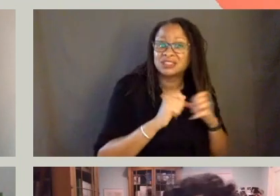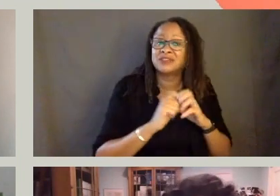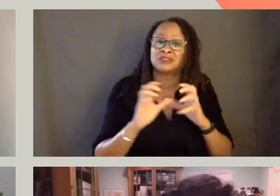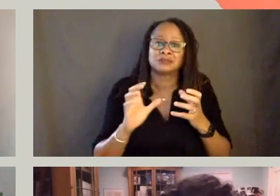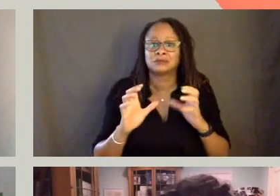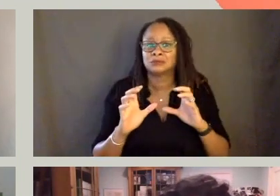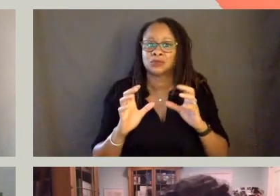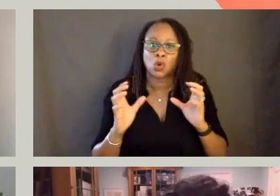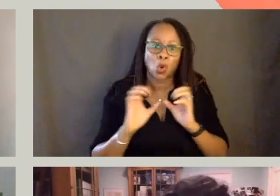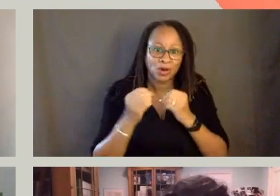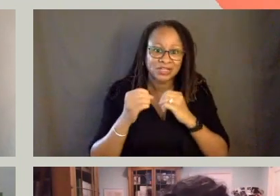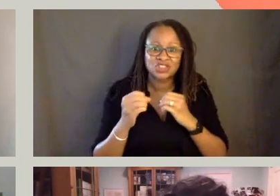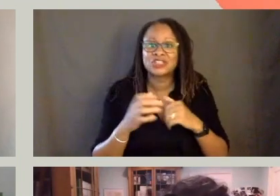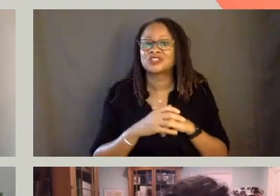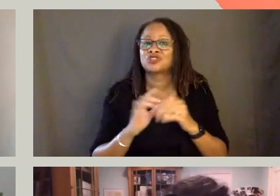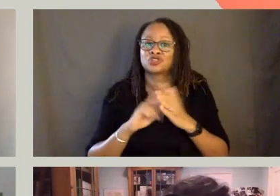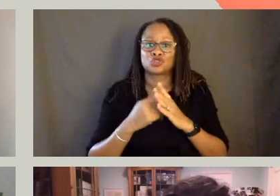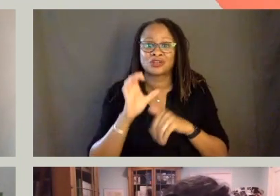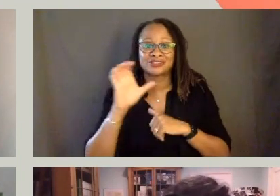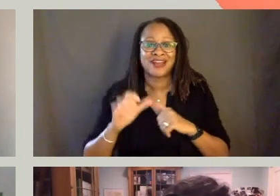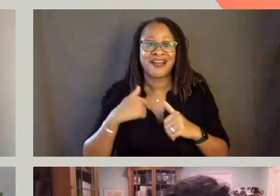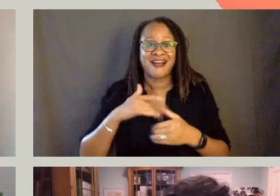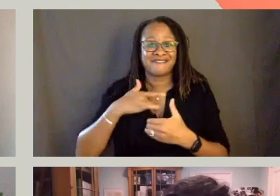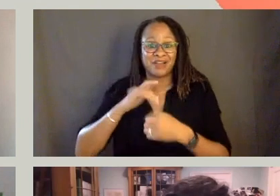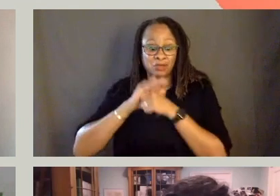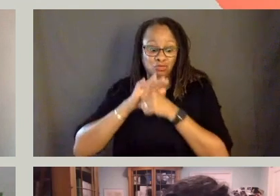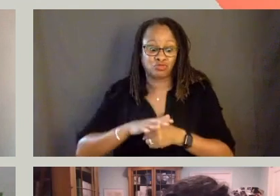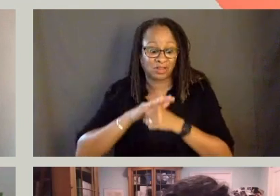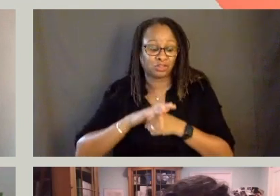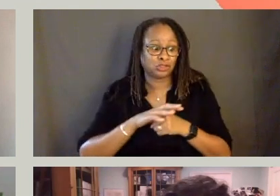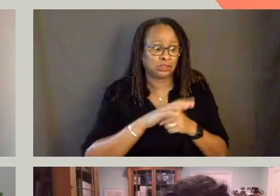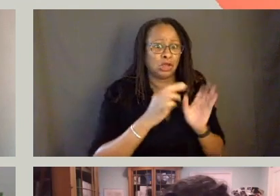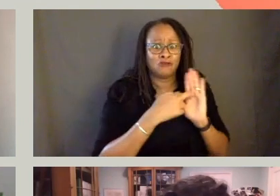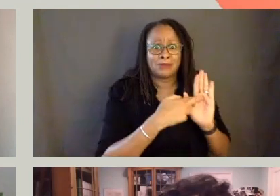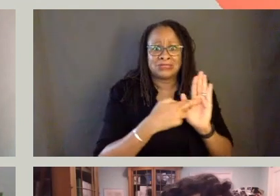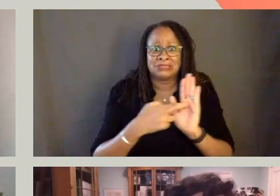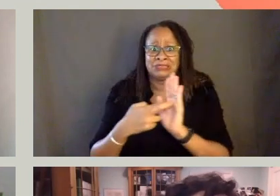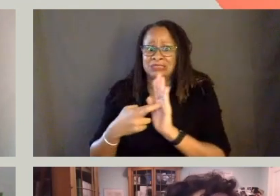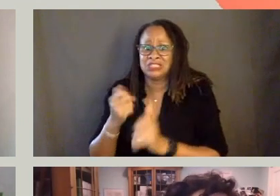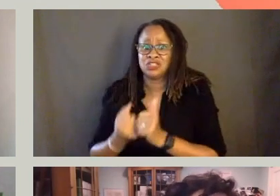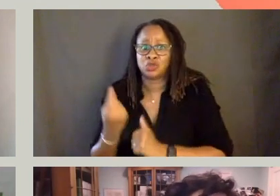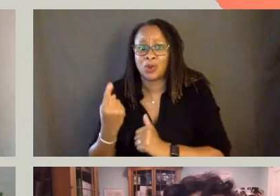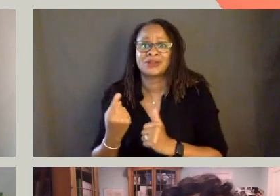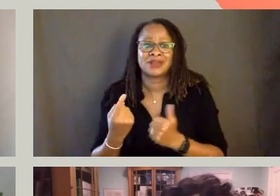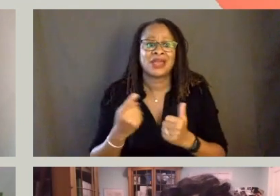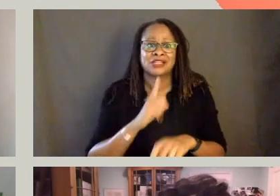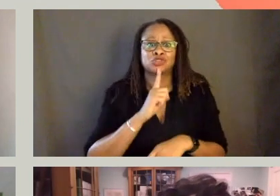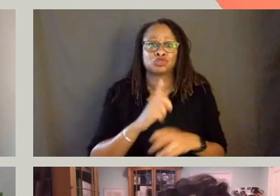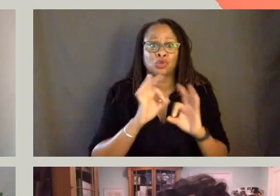that I felt a pressure to try to represent every single one in a shoe form.